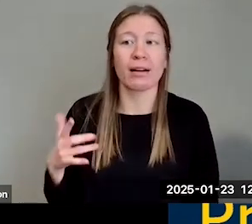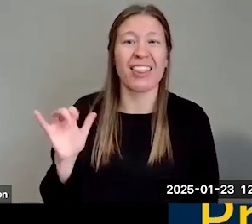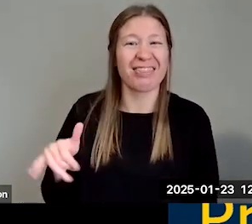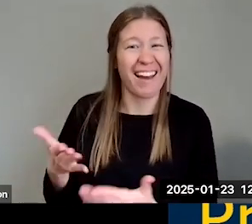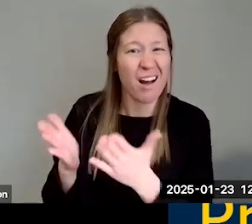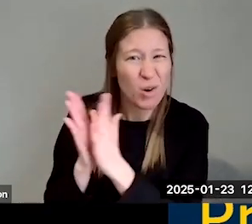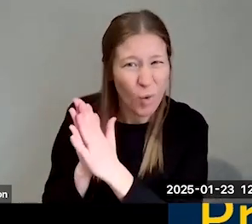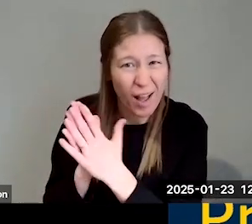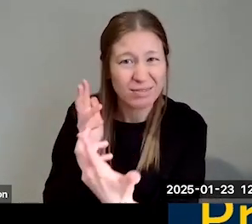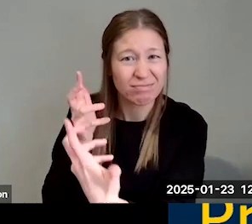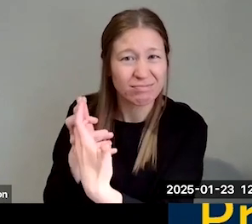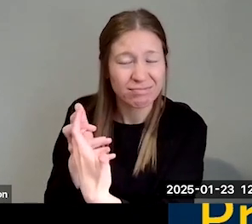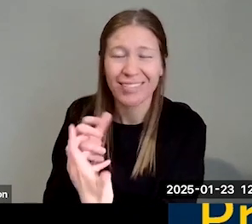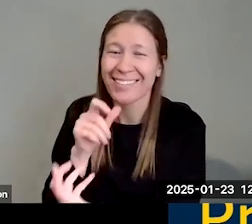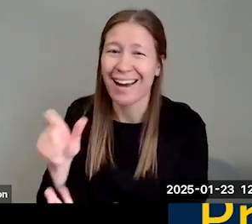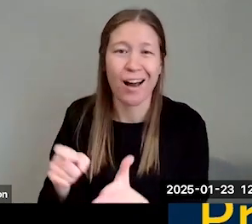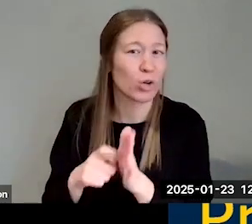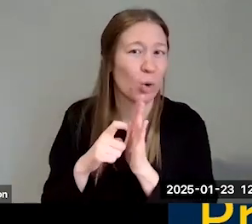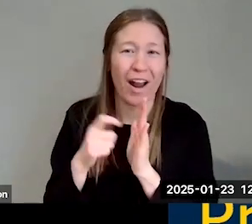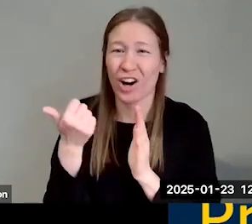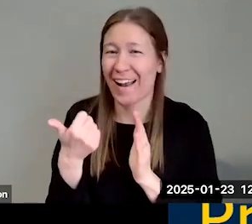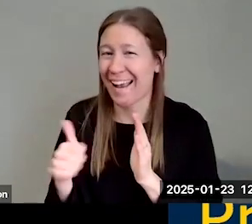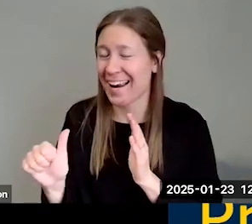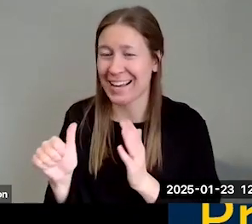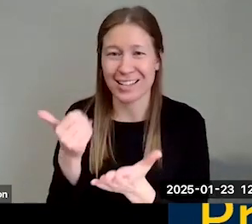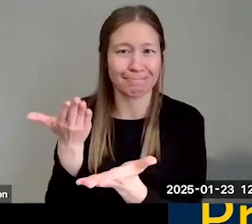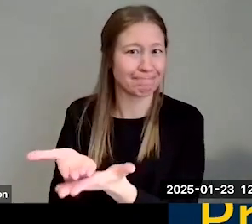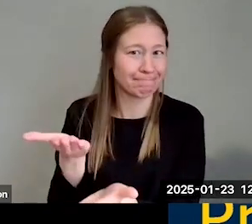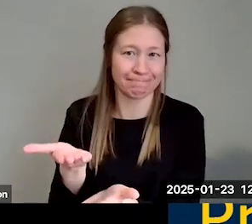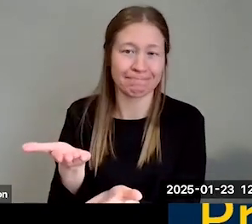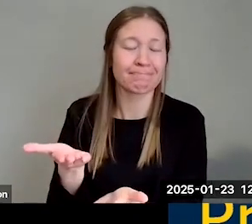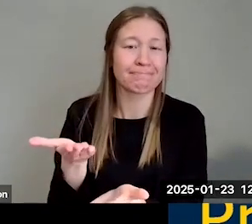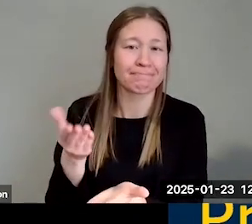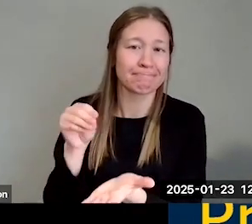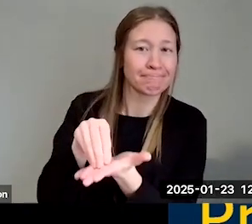any sort of documentation. Some of those most routinely asked